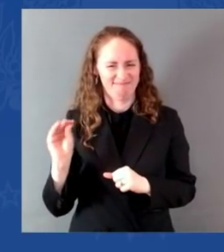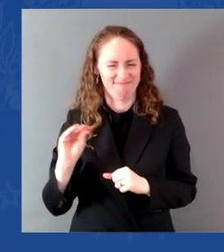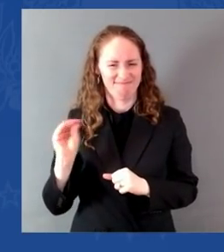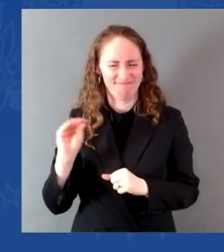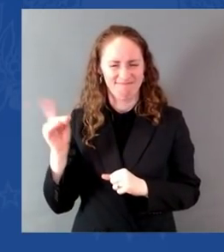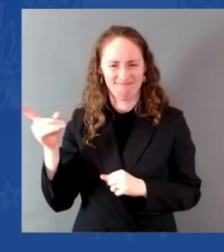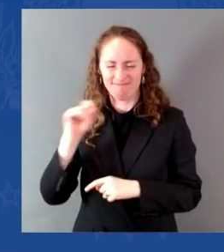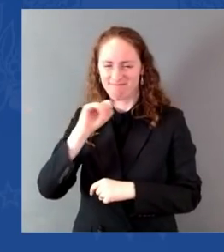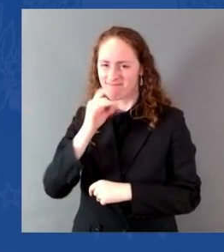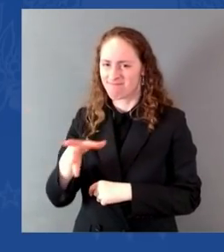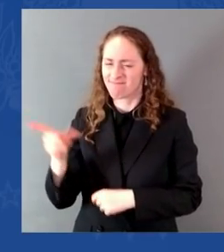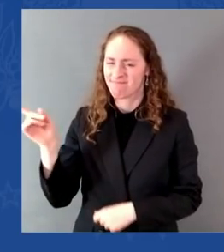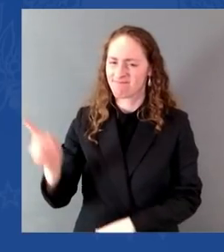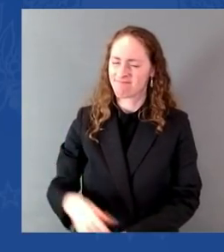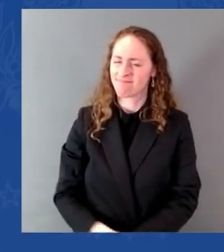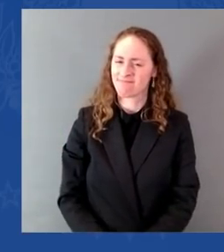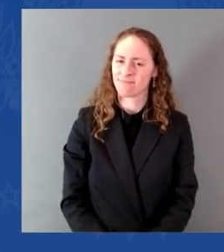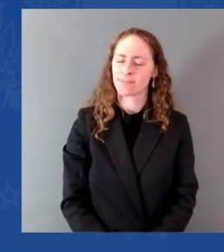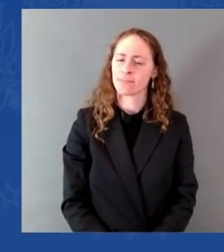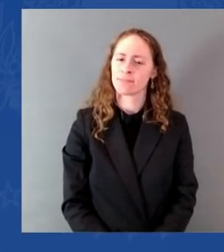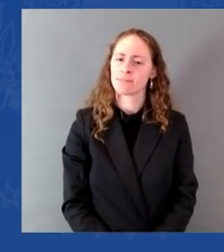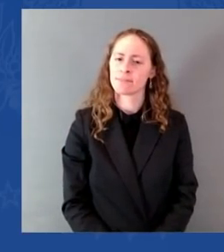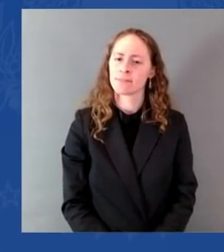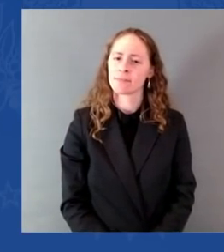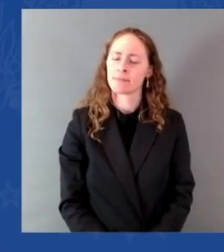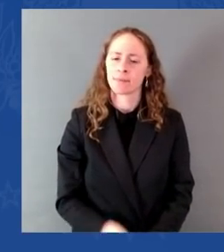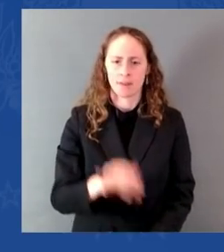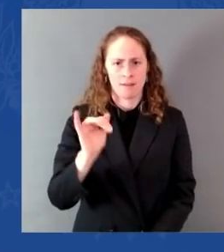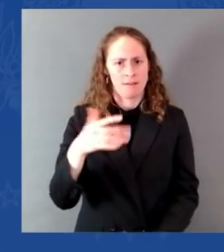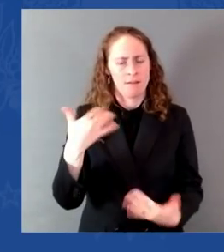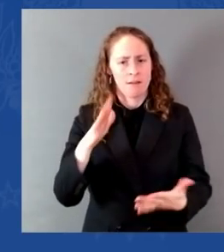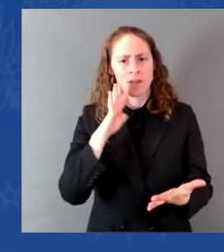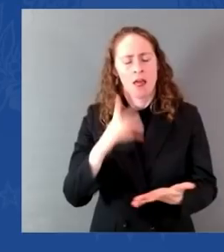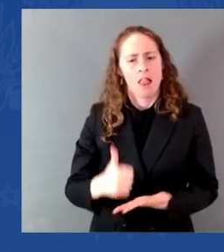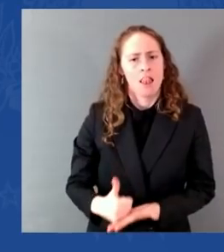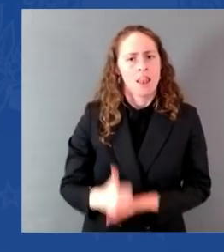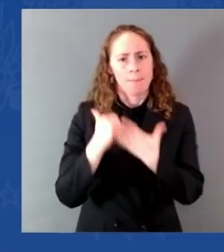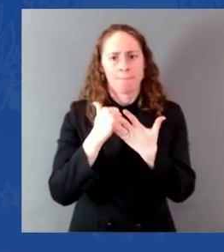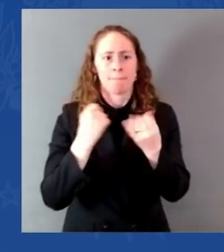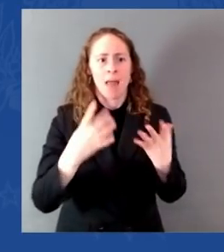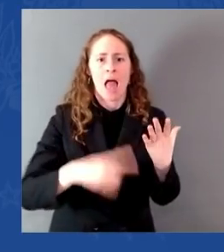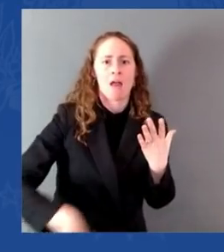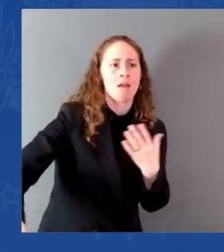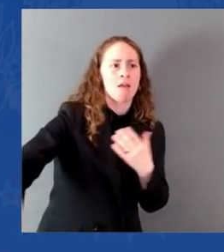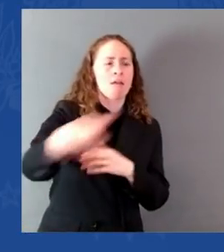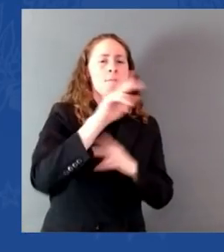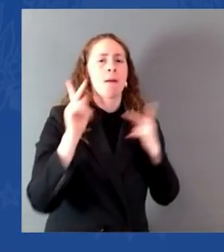with Type 1 diabetes have the ability to parent -- have the ability to say to a child, "Honey, it's going to be okay."